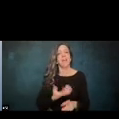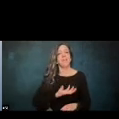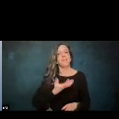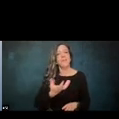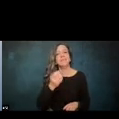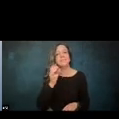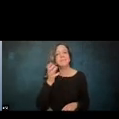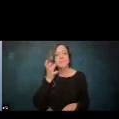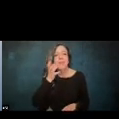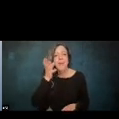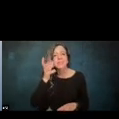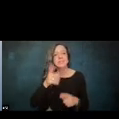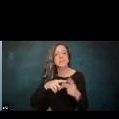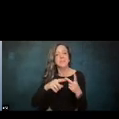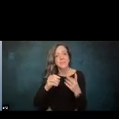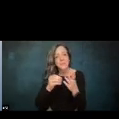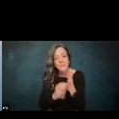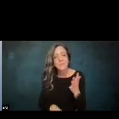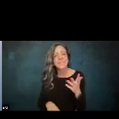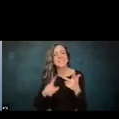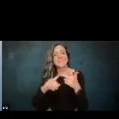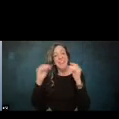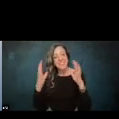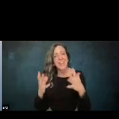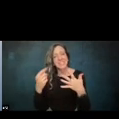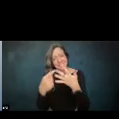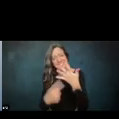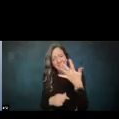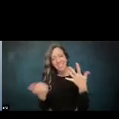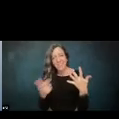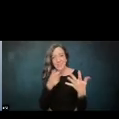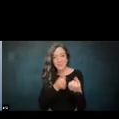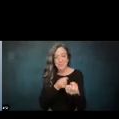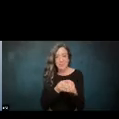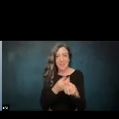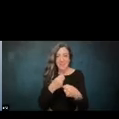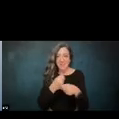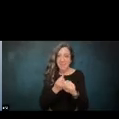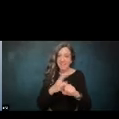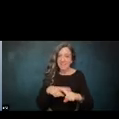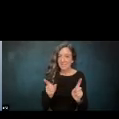parents, students, and educators and others who support to make a difference in the in students